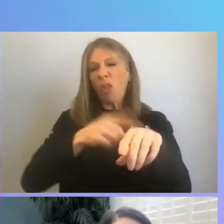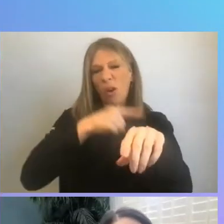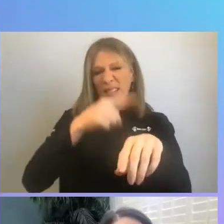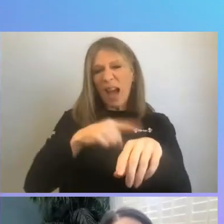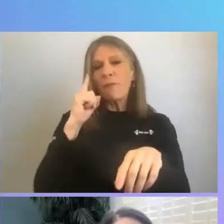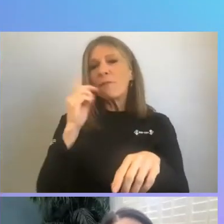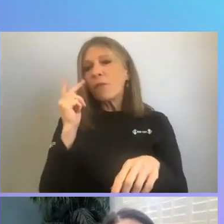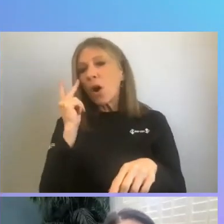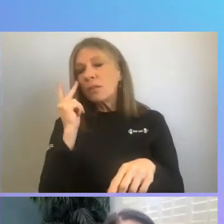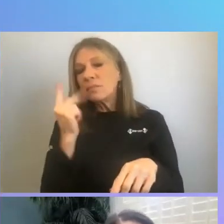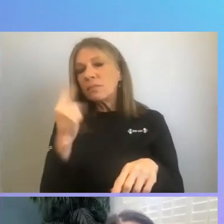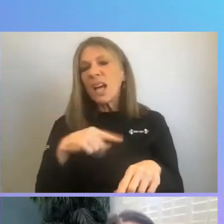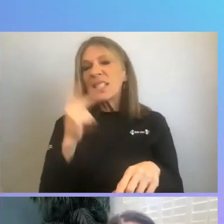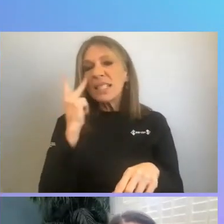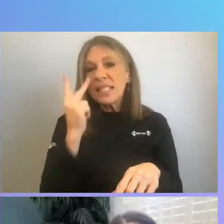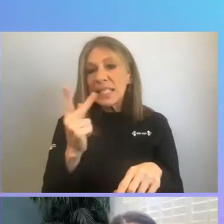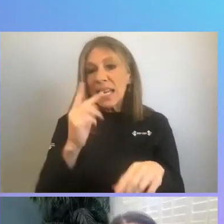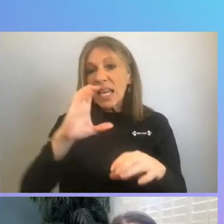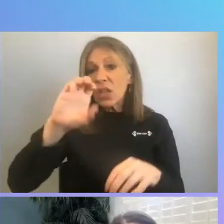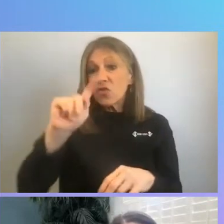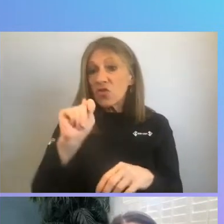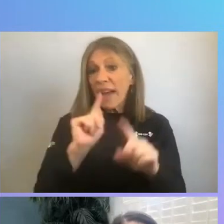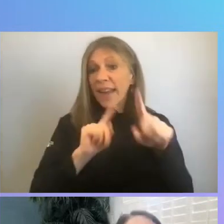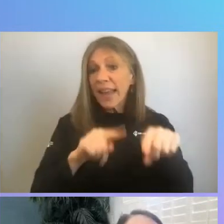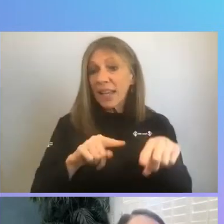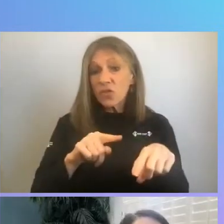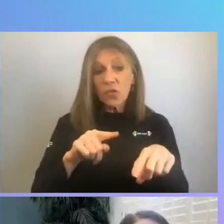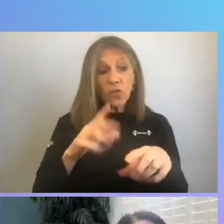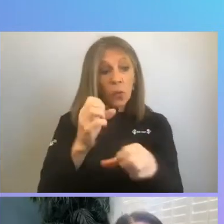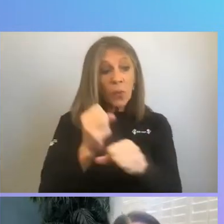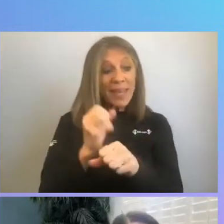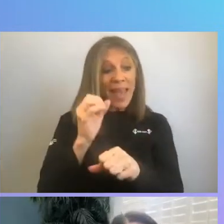Yes. Um, have we gotten any chat responses yet? Is the audience